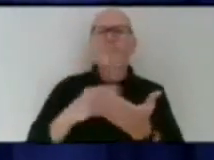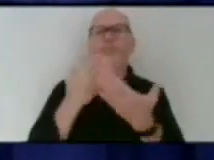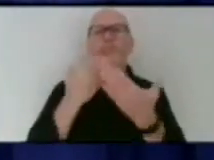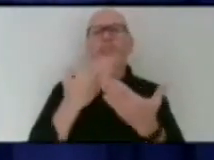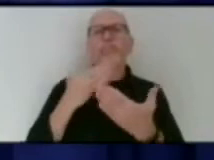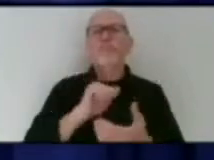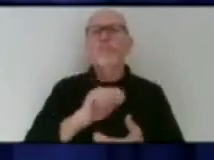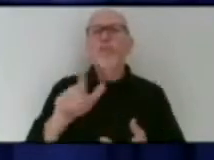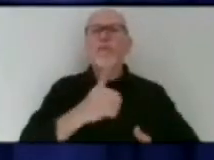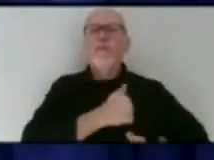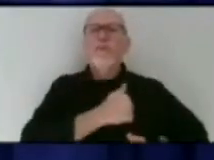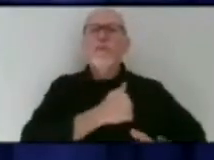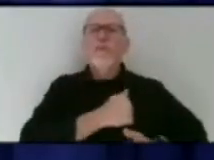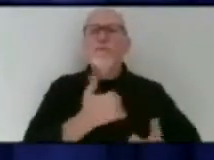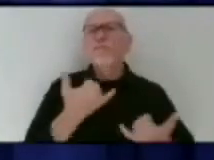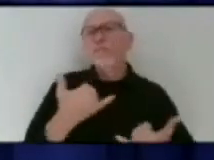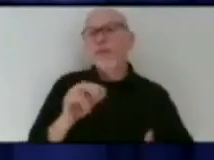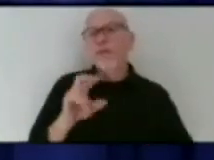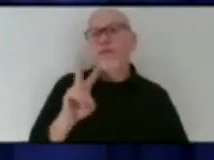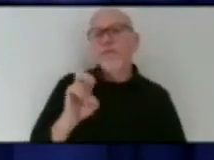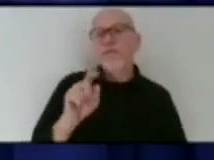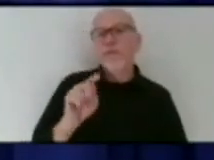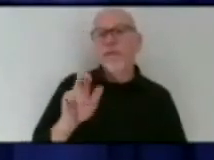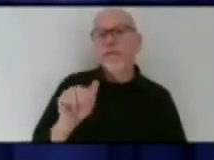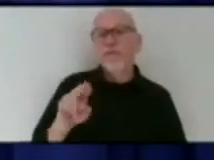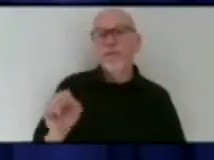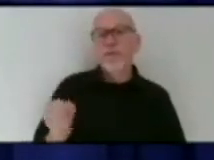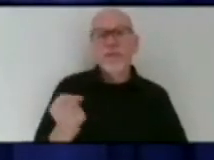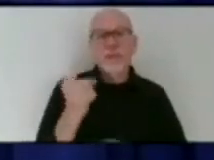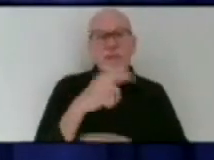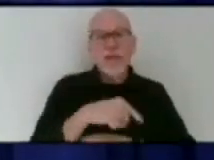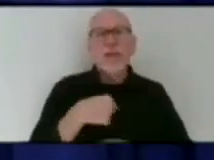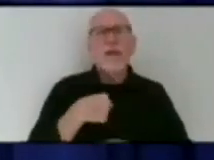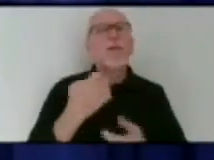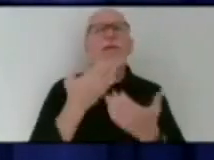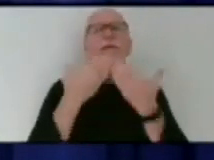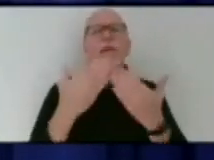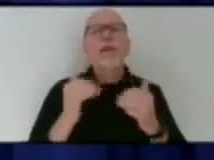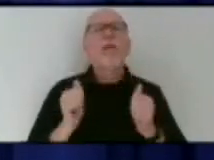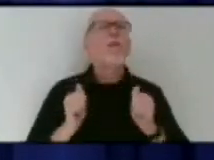Day, and I just want to say thank you to all that have served in our various